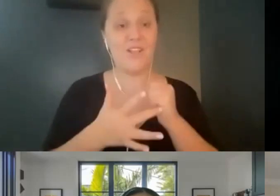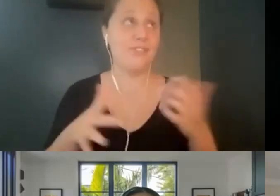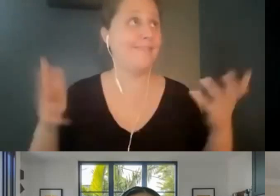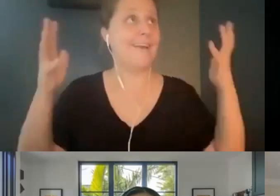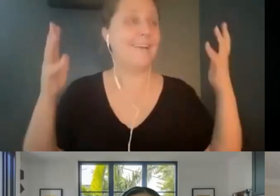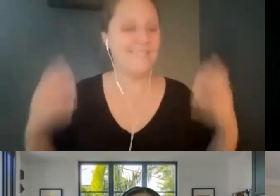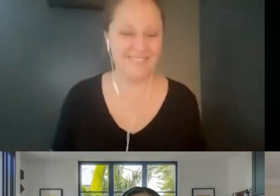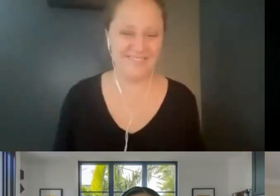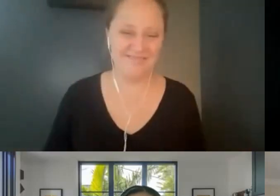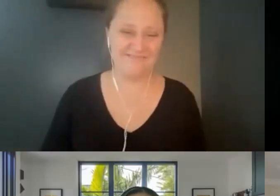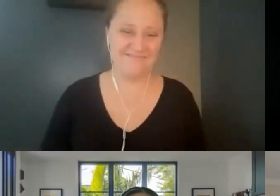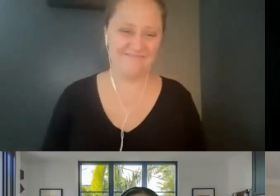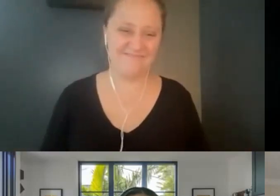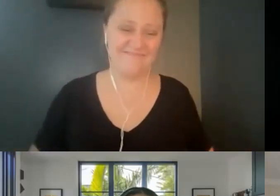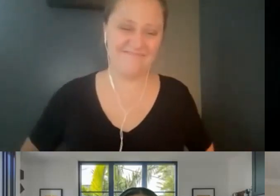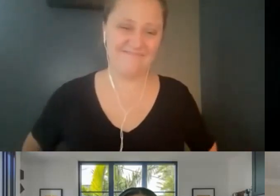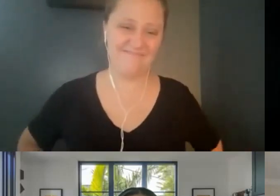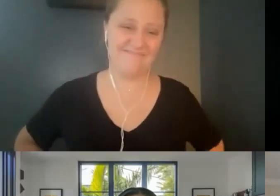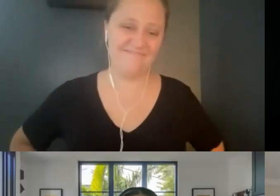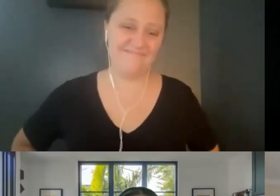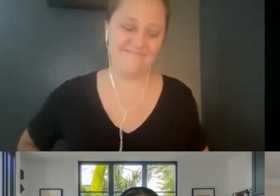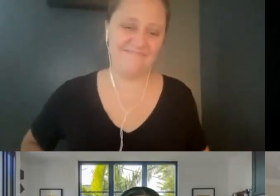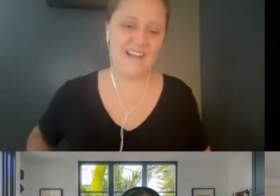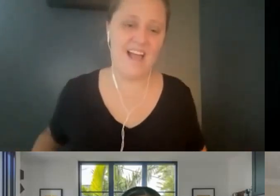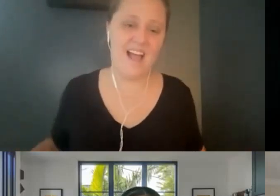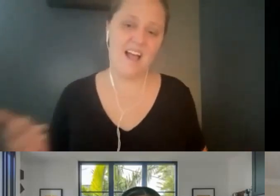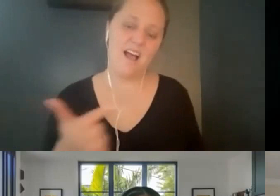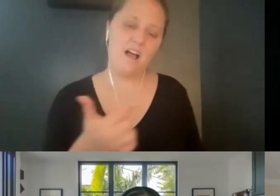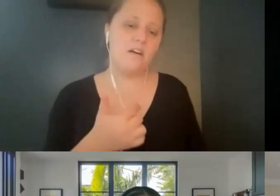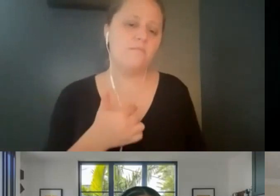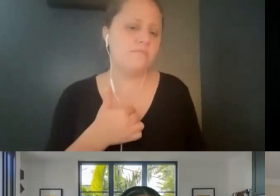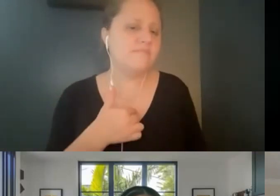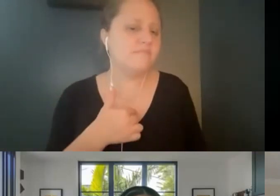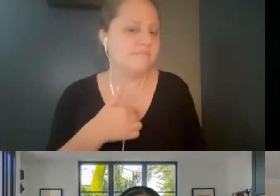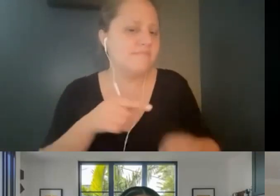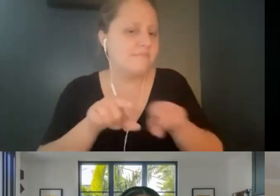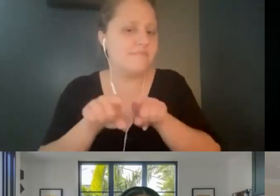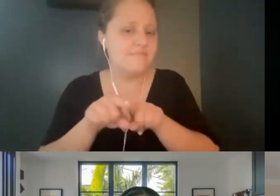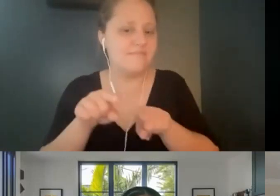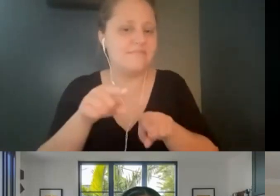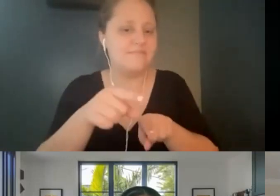I, I too, you know, I listened to Kimberly's introduction about her